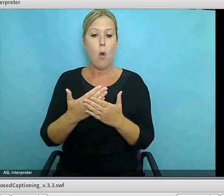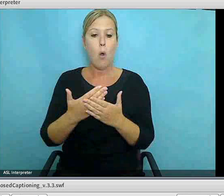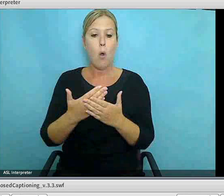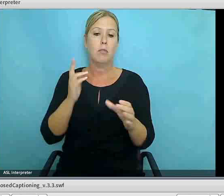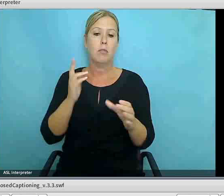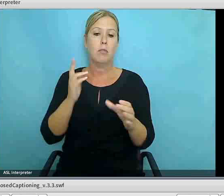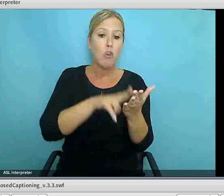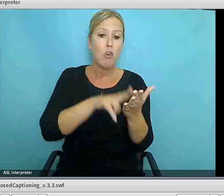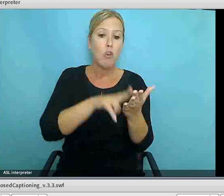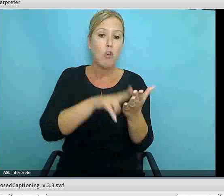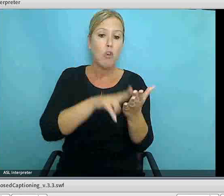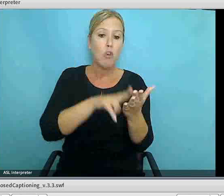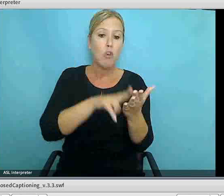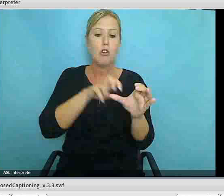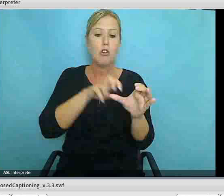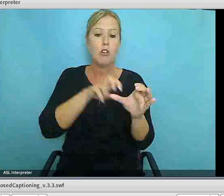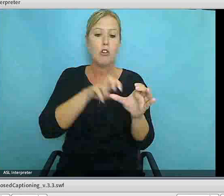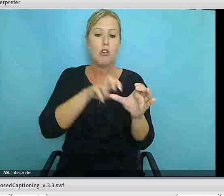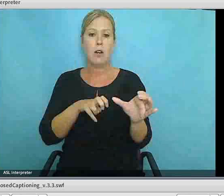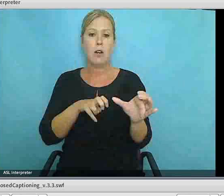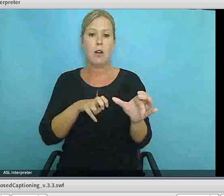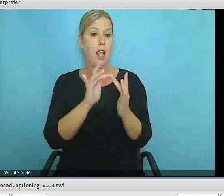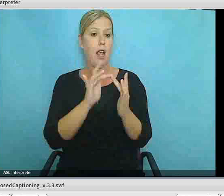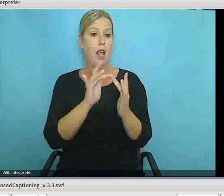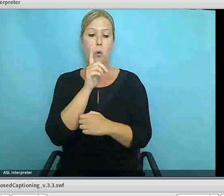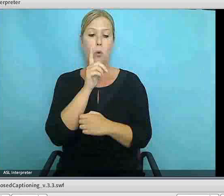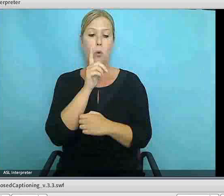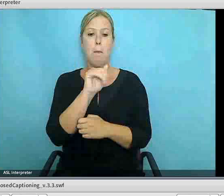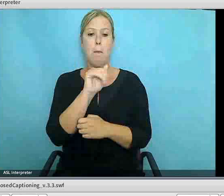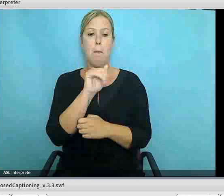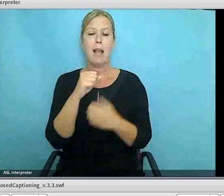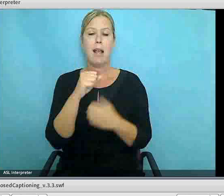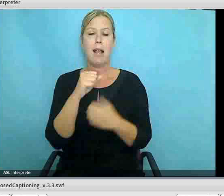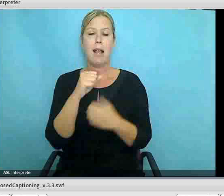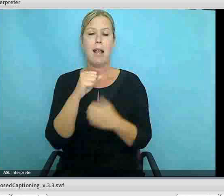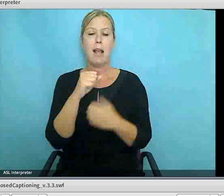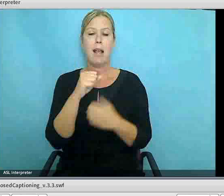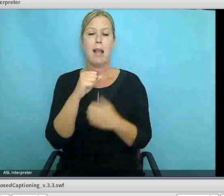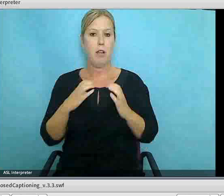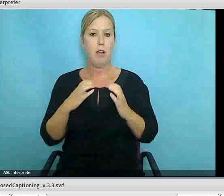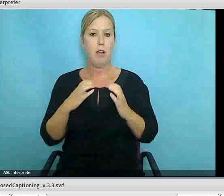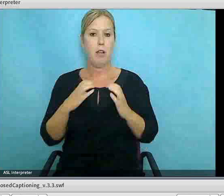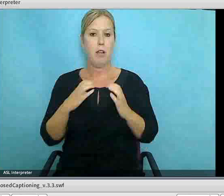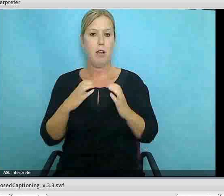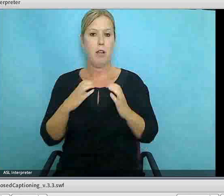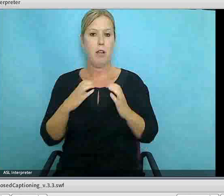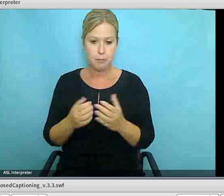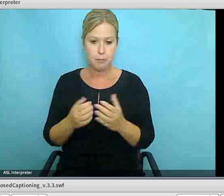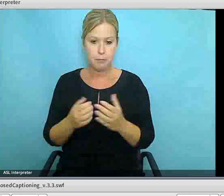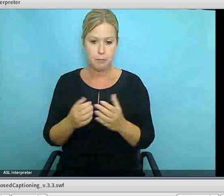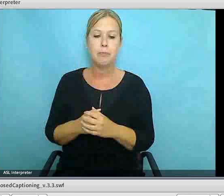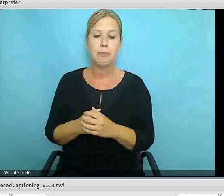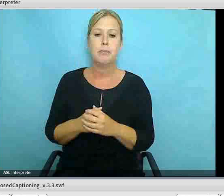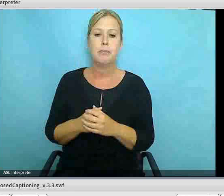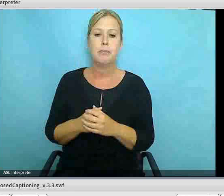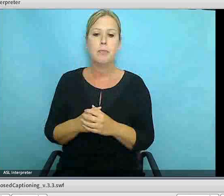And the mailing also gives information about how to contact SHINE.